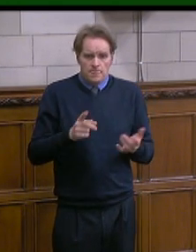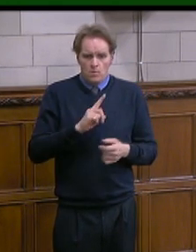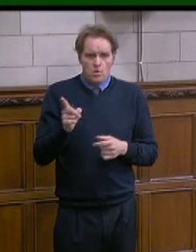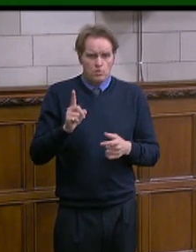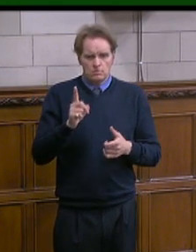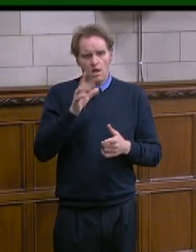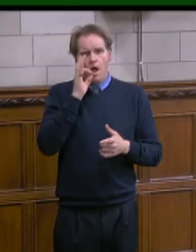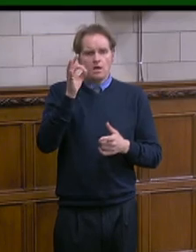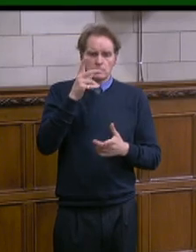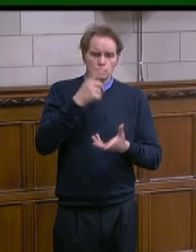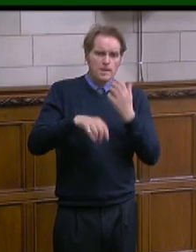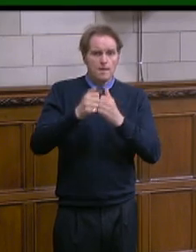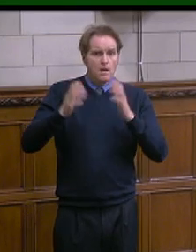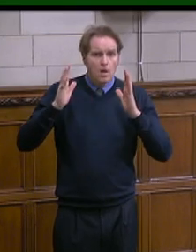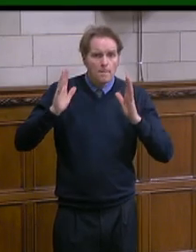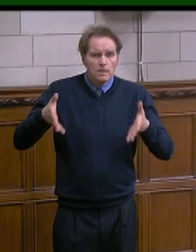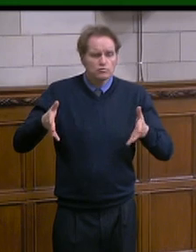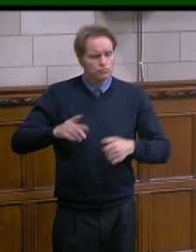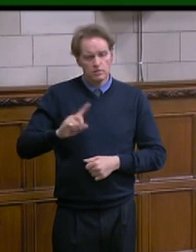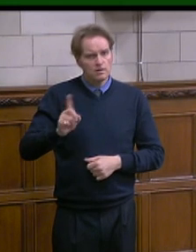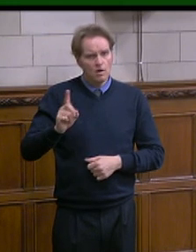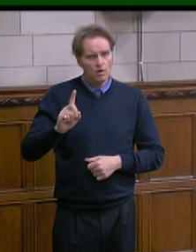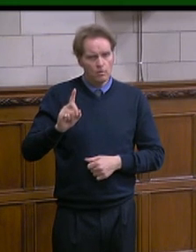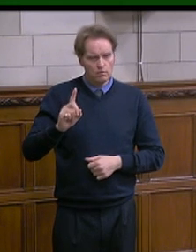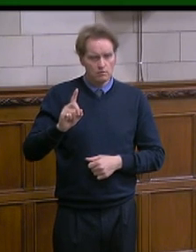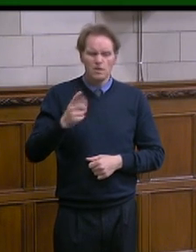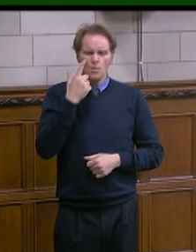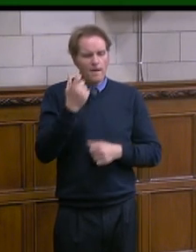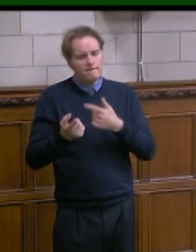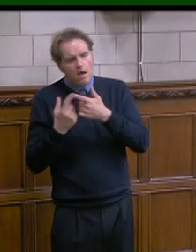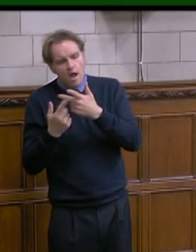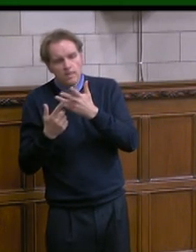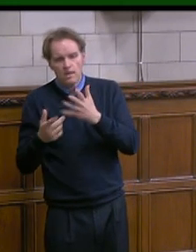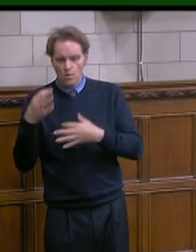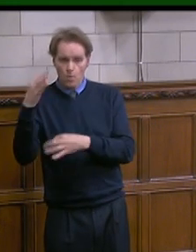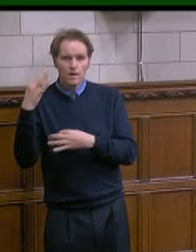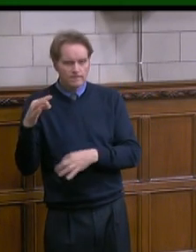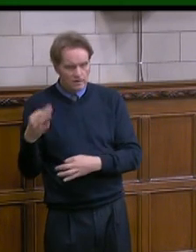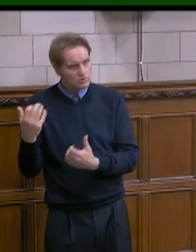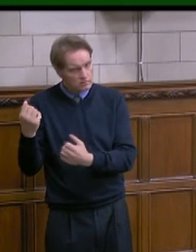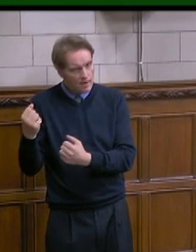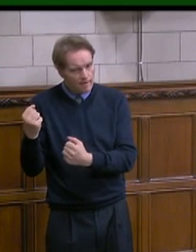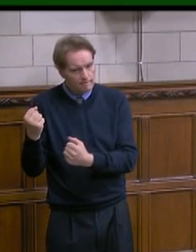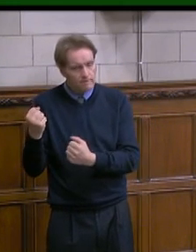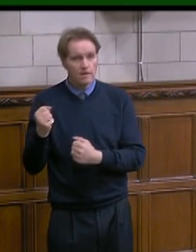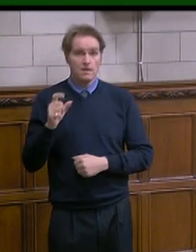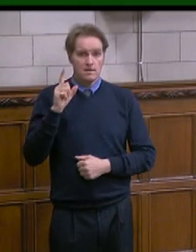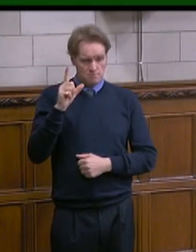Although there are other British Sign Language qualifications that students can take, the